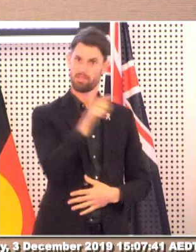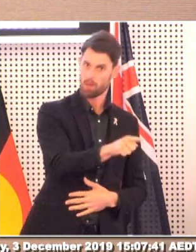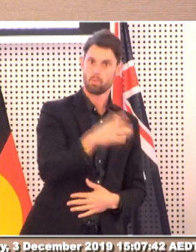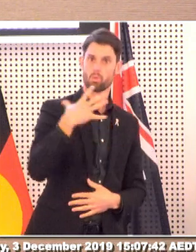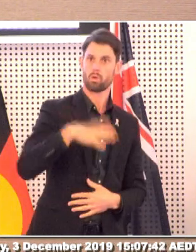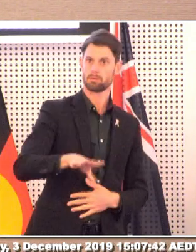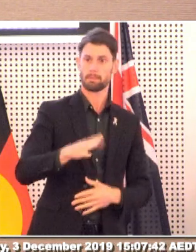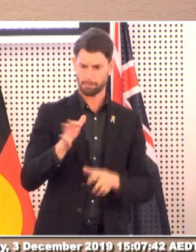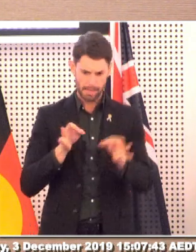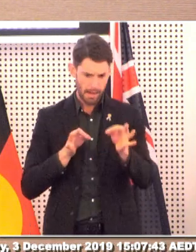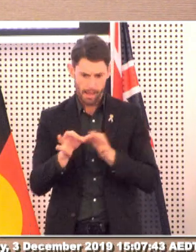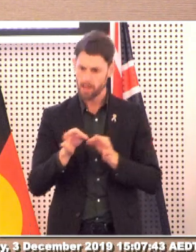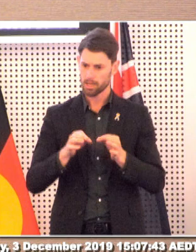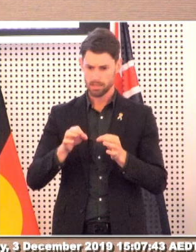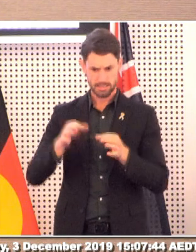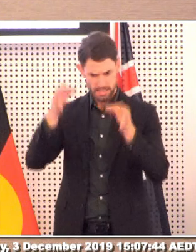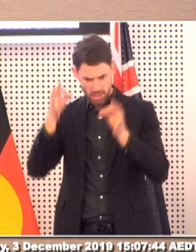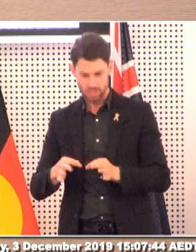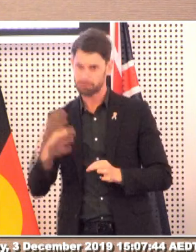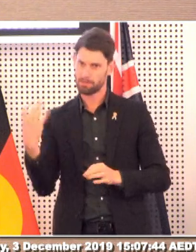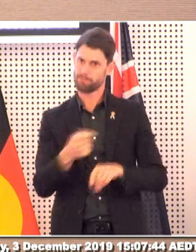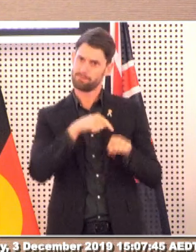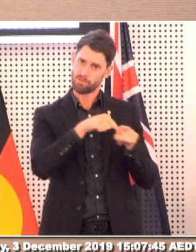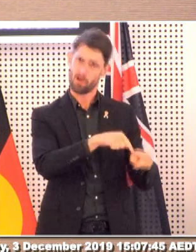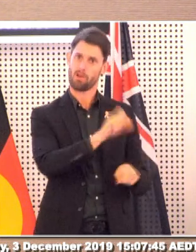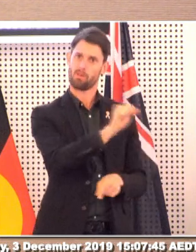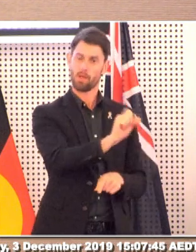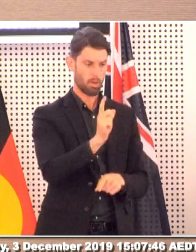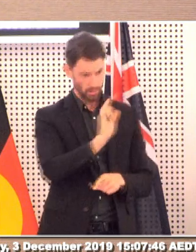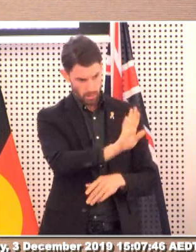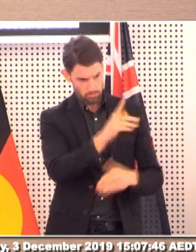wants, what their wishes are, who they would like to live with. You start with that.